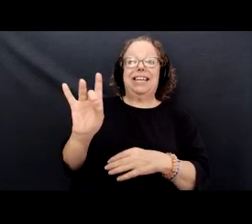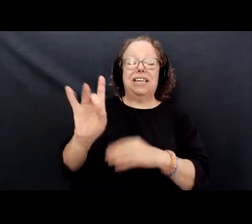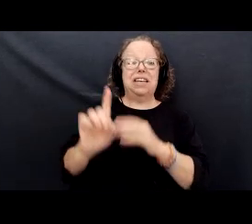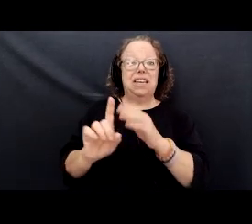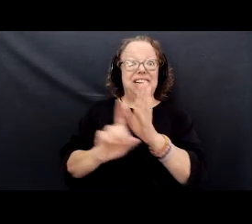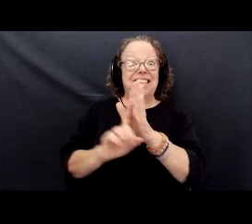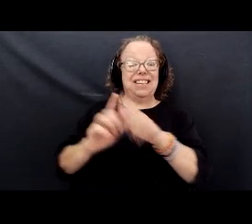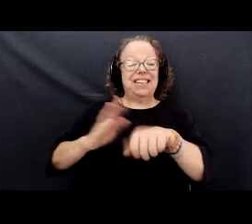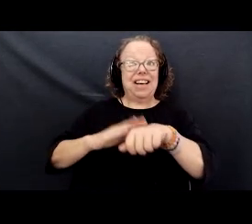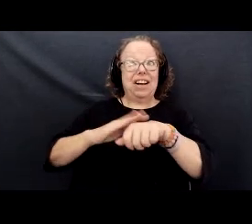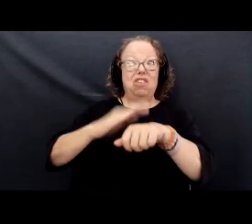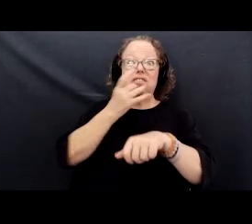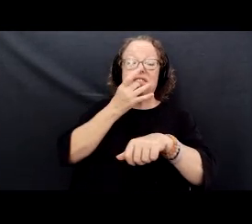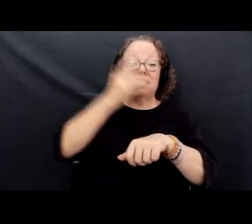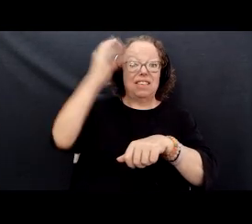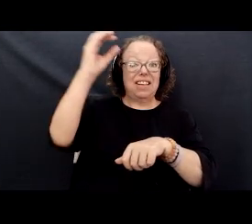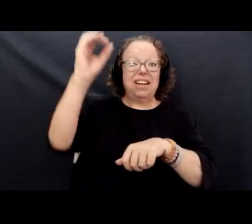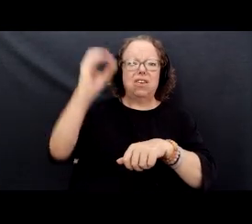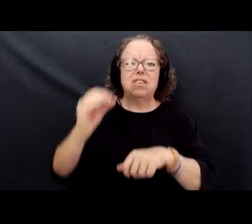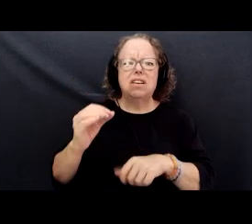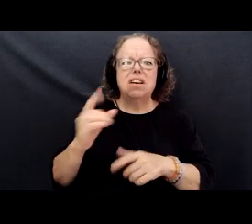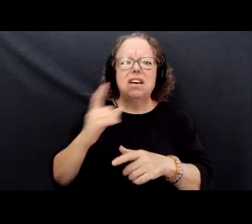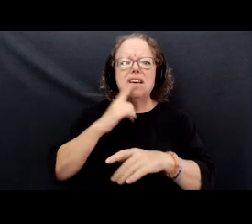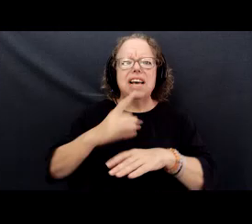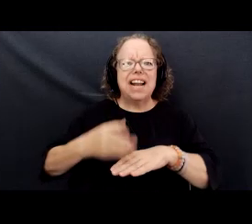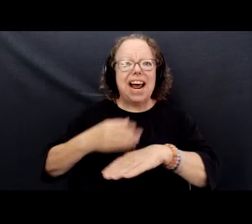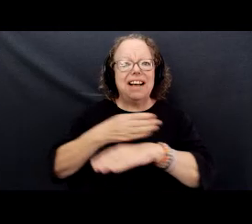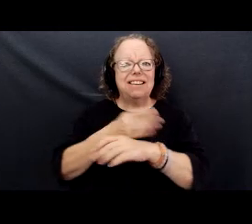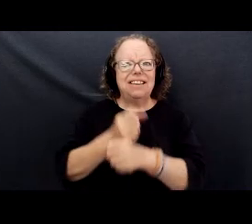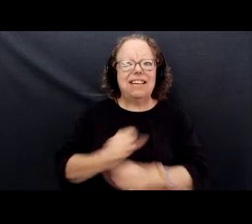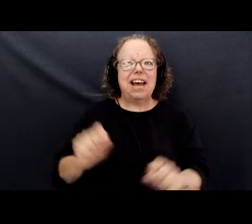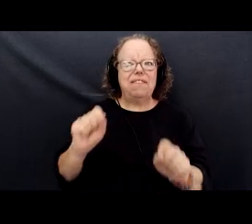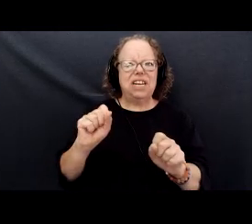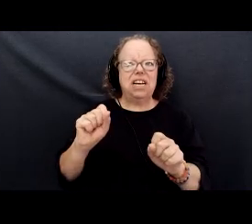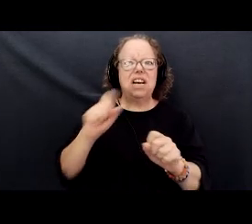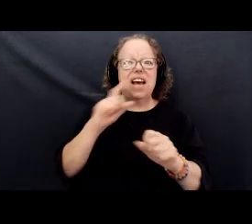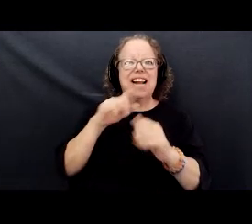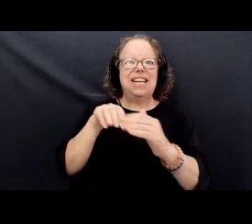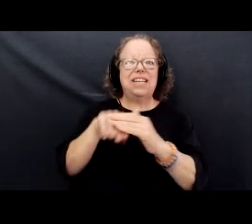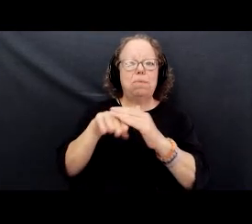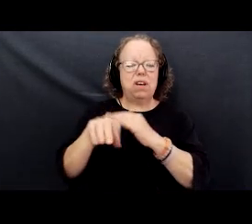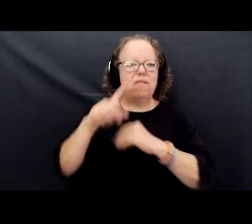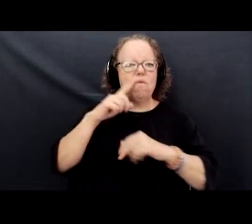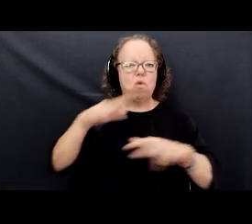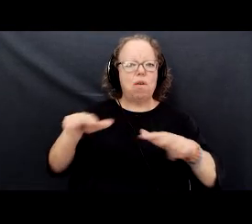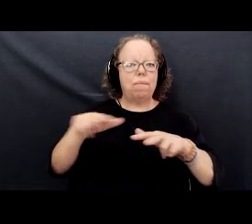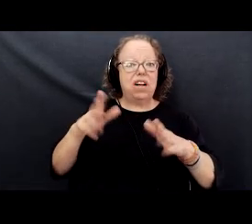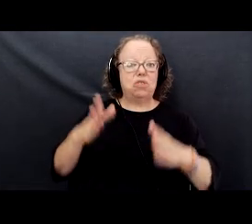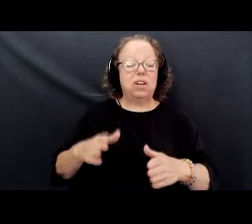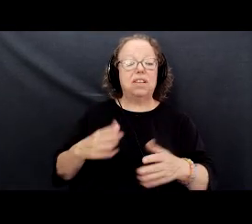those include new signals enhancing pedestrian safety and accessibility. We do have four